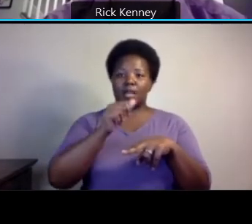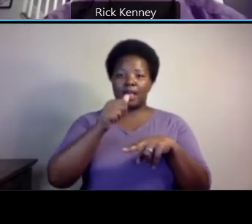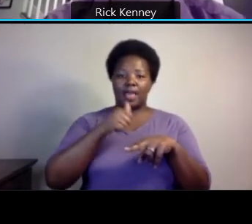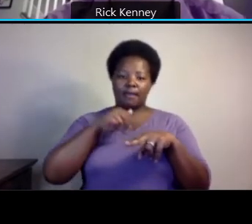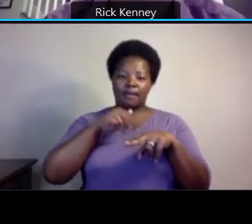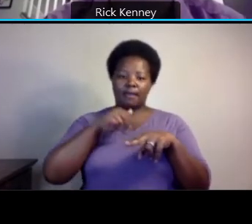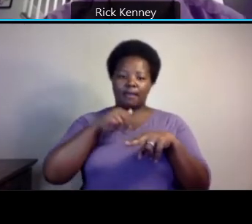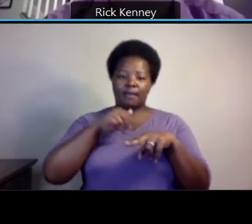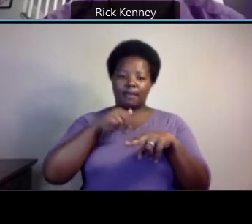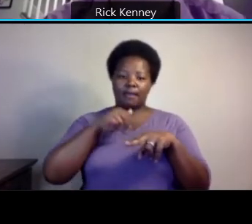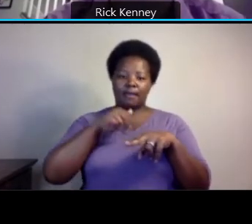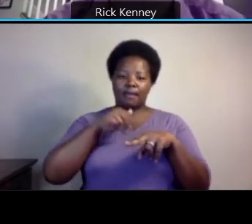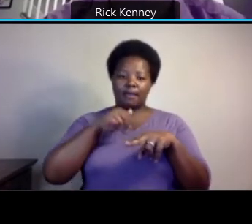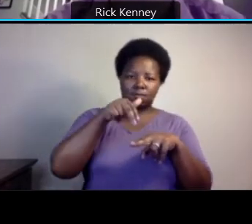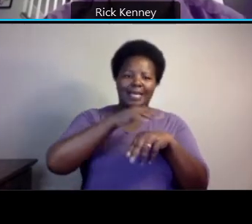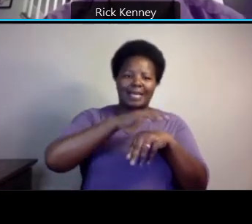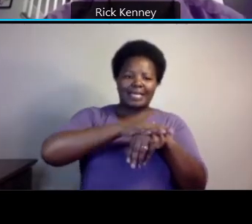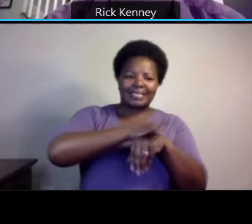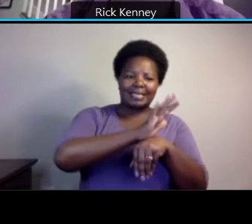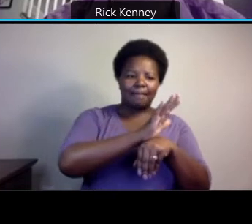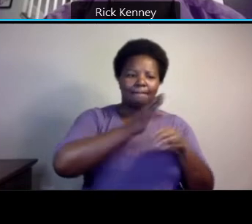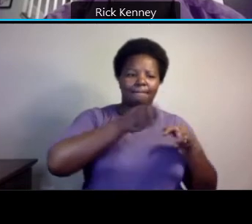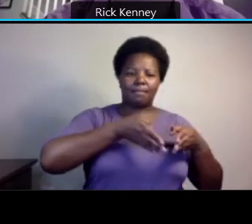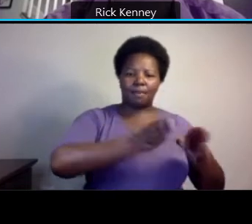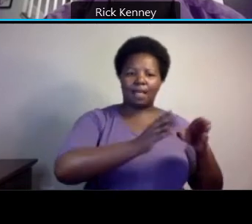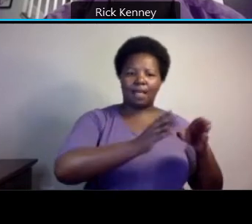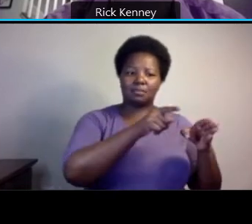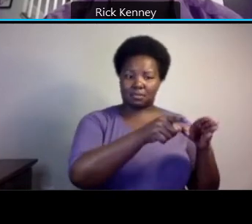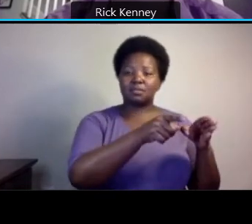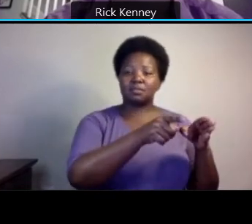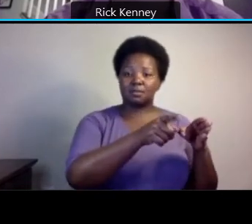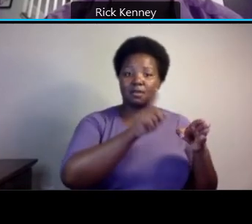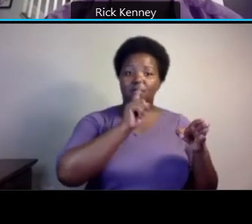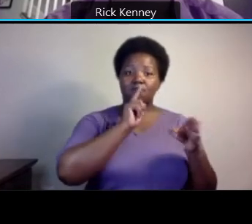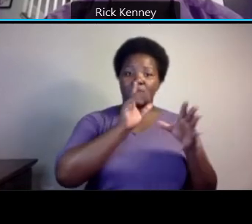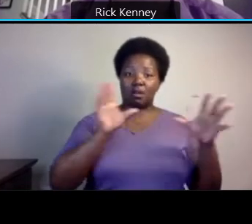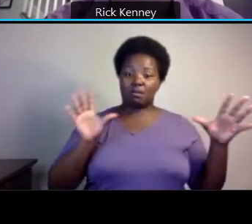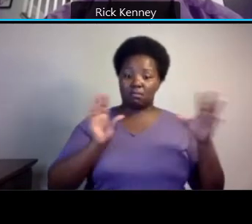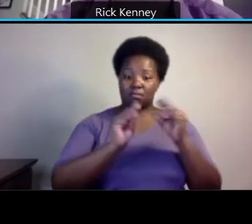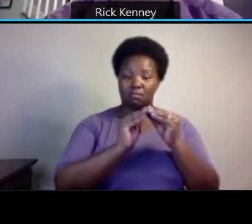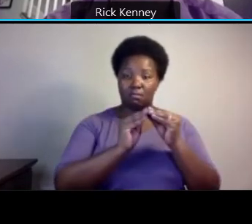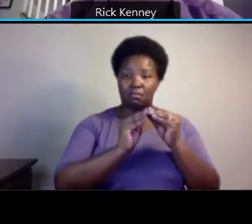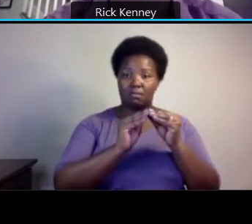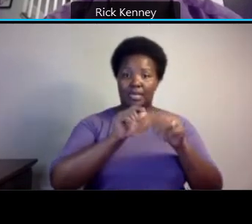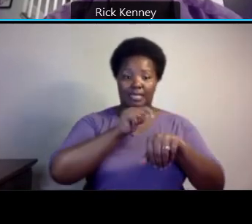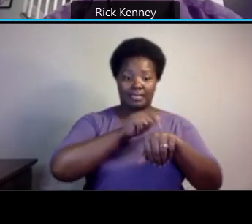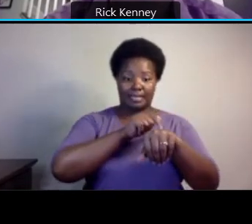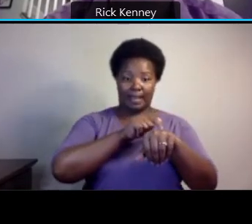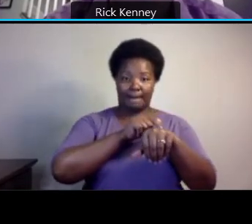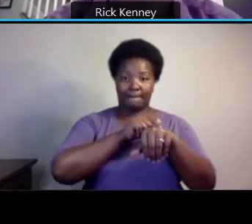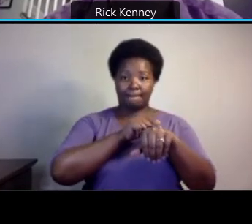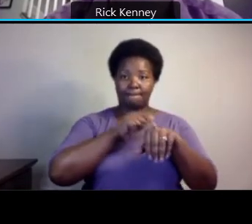porkchop islands and if you look at the total amount of asphalt and time spent crossing lanes